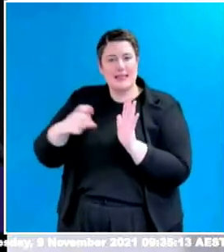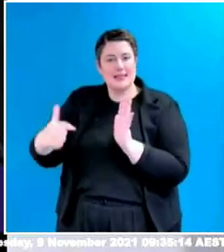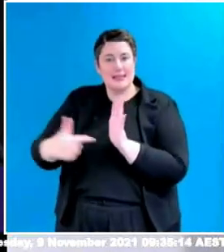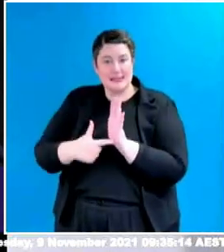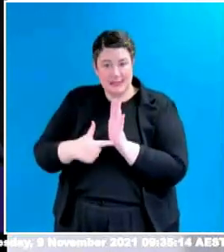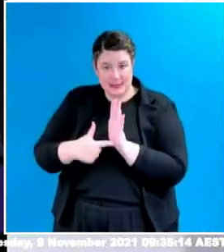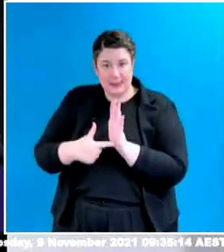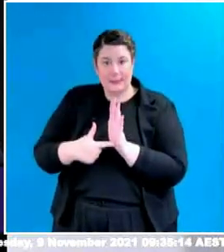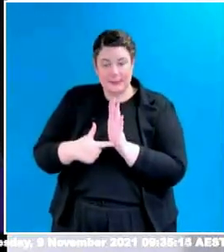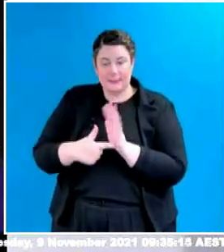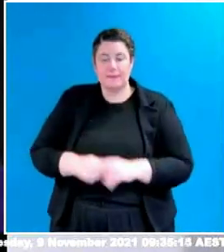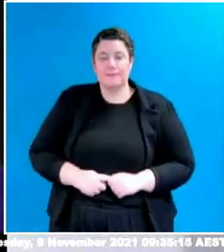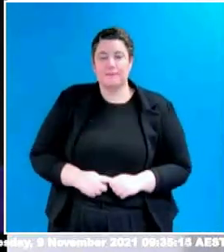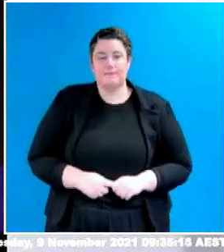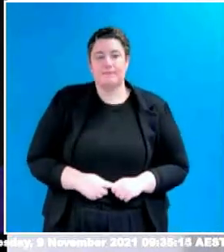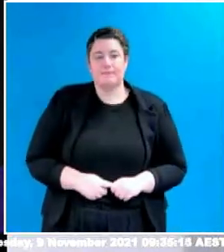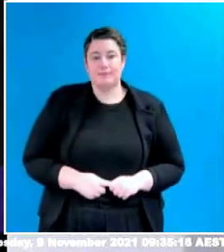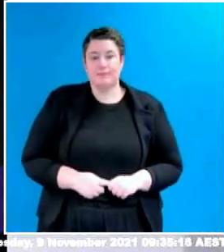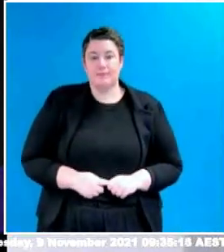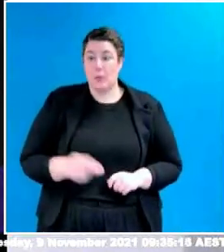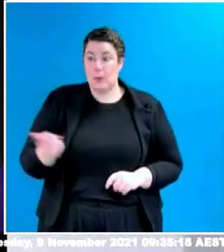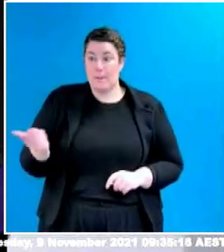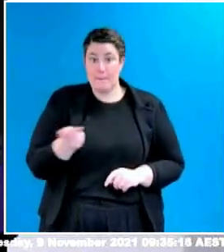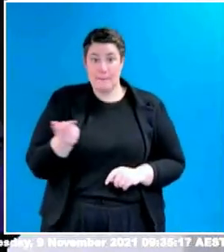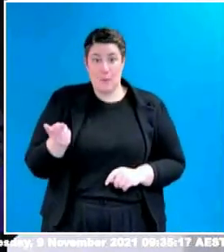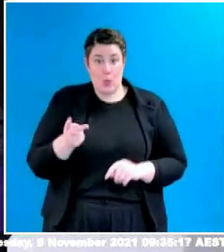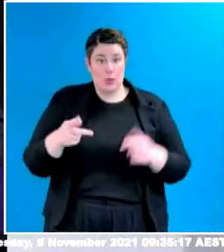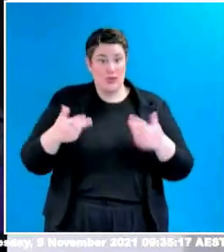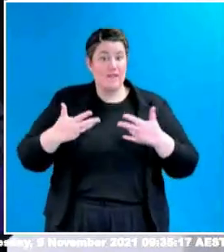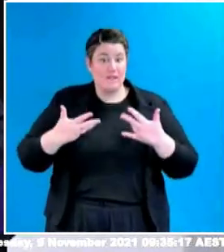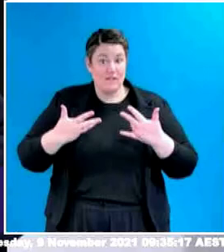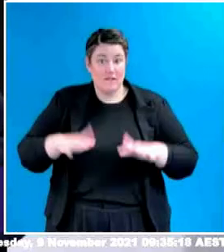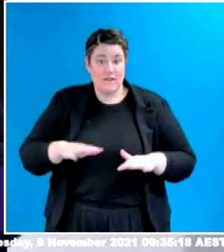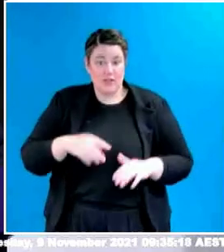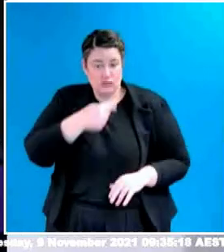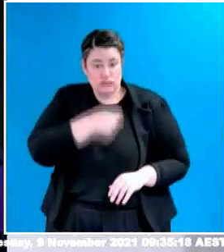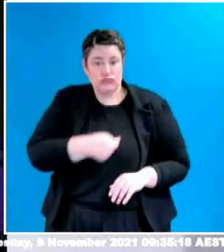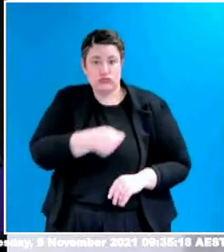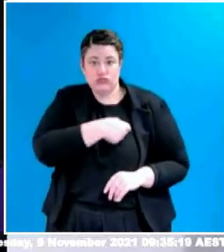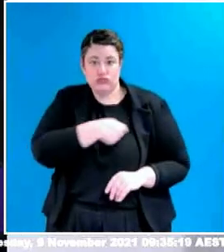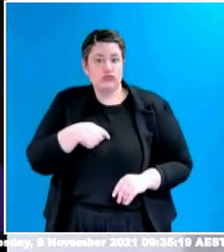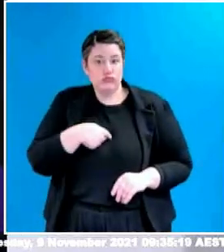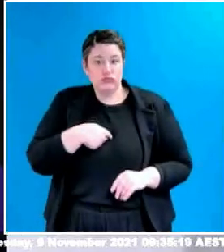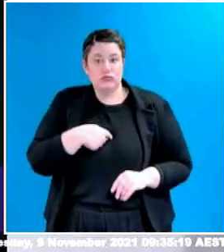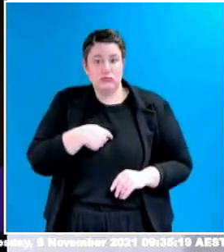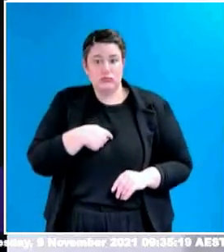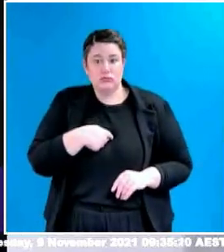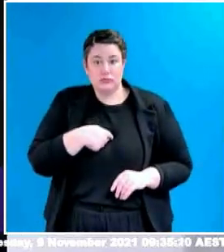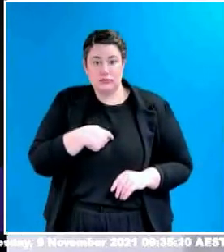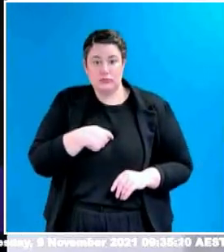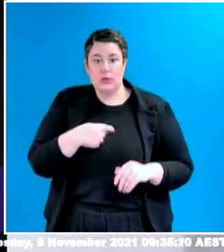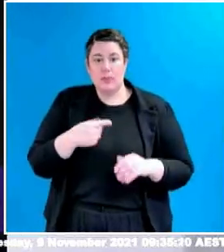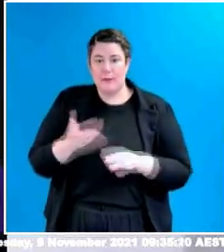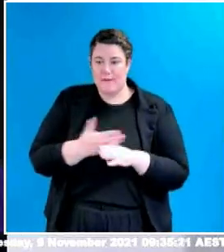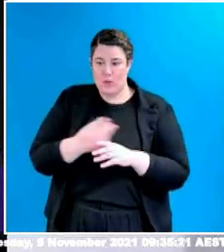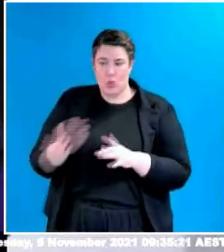I understand both Dr Watchirs and Ms Toohey have made their affirmation in the waiting room.